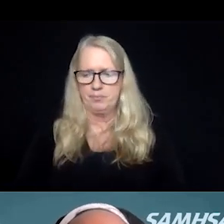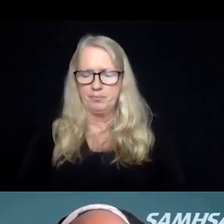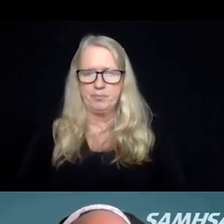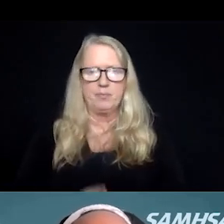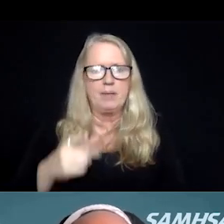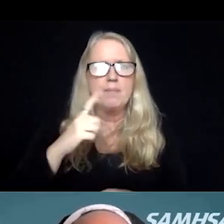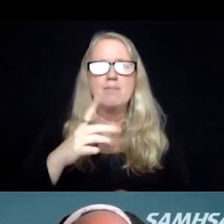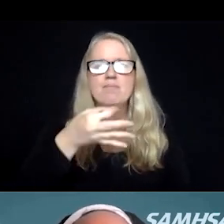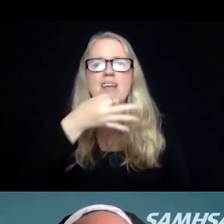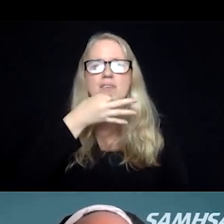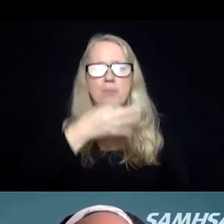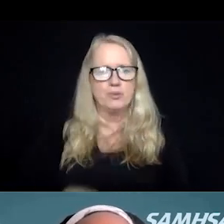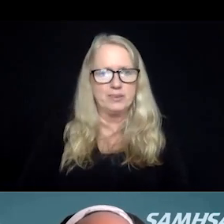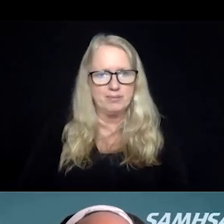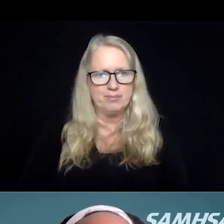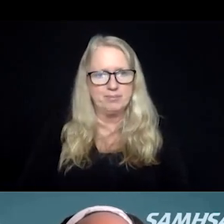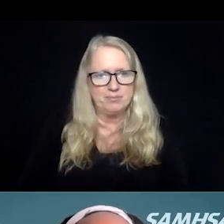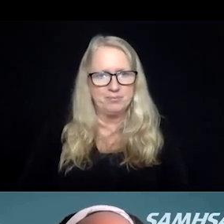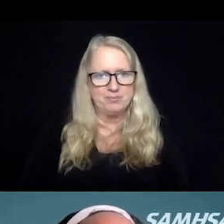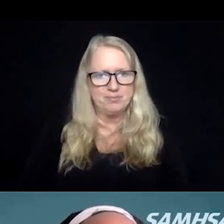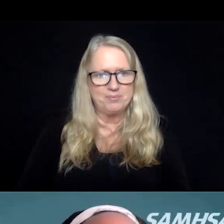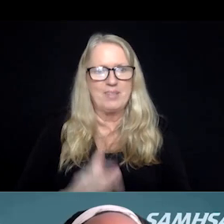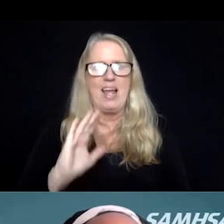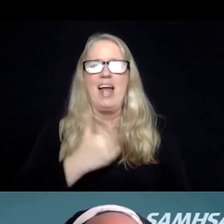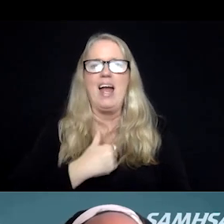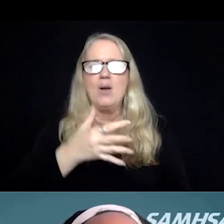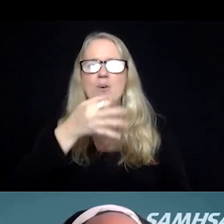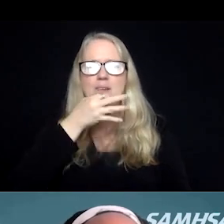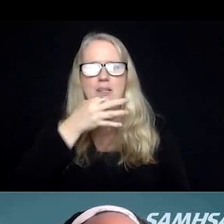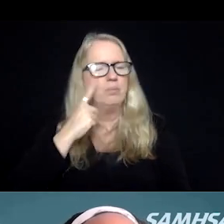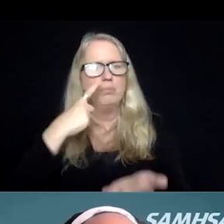THE EXPERTS COVERED A TON OF TOPICS.